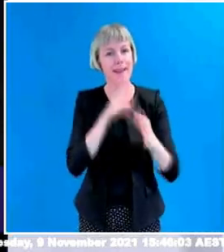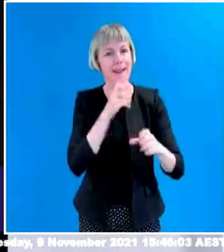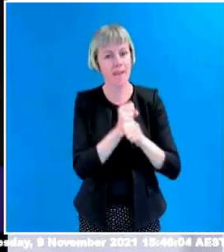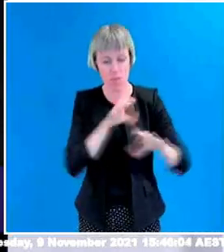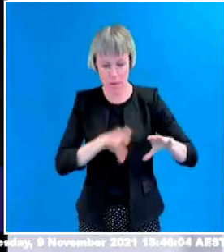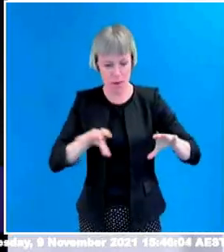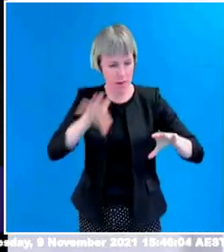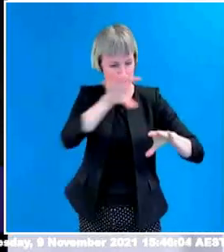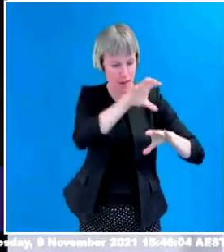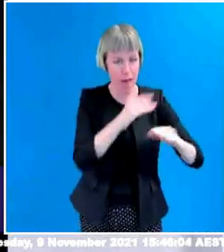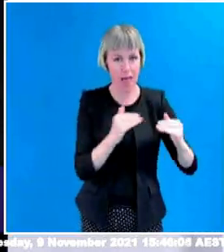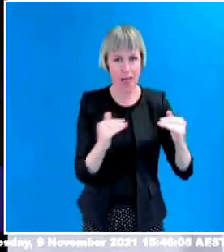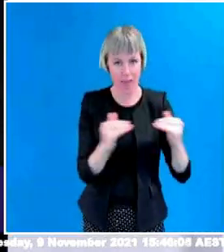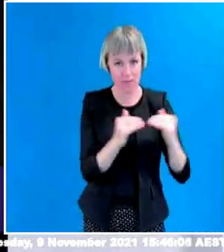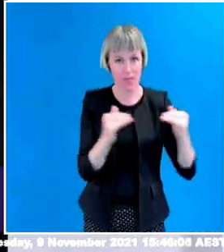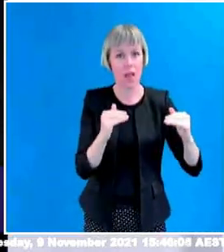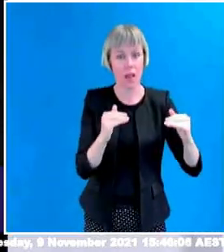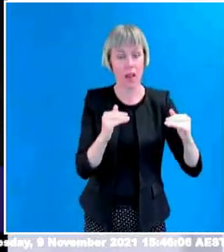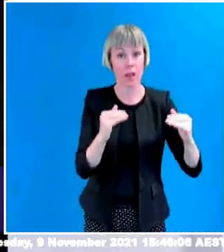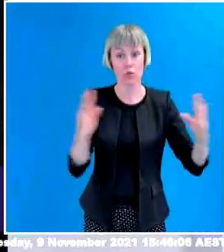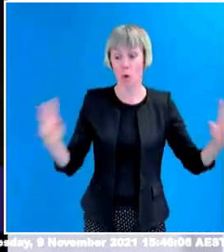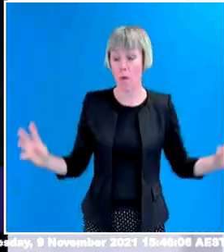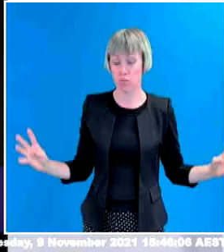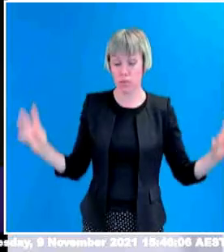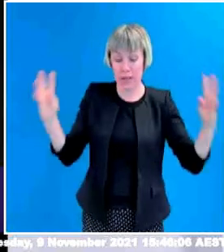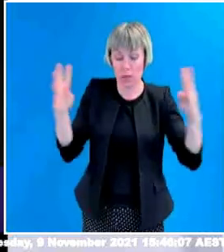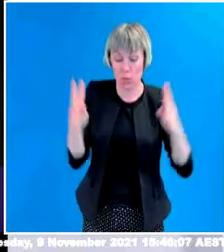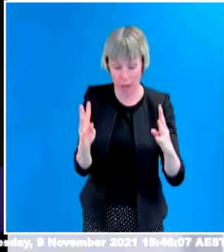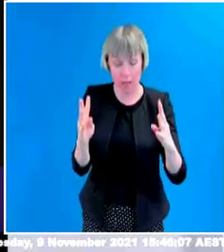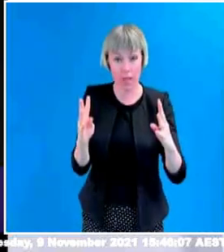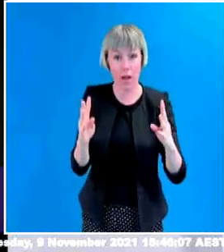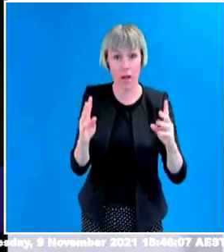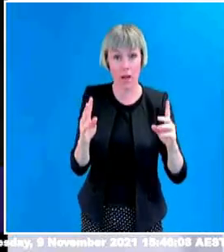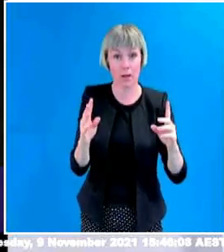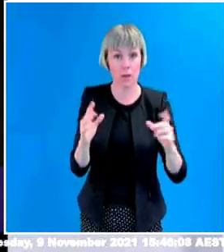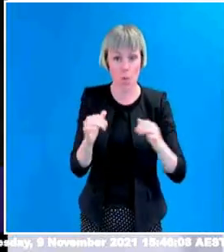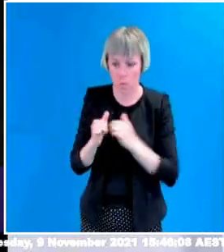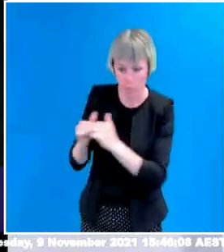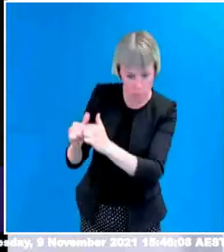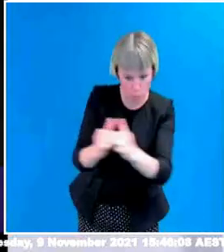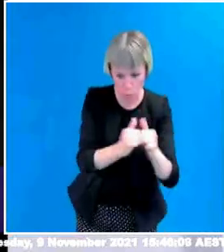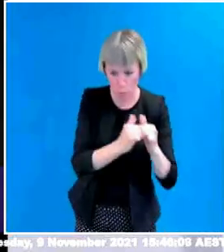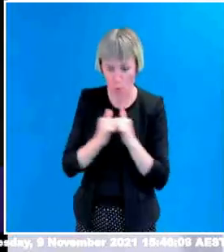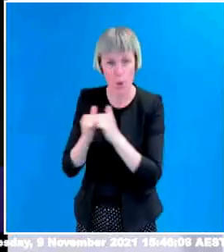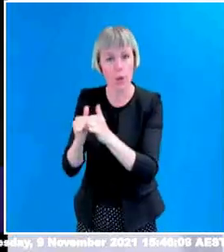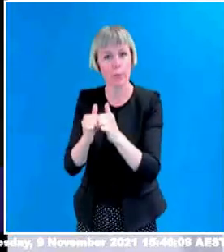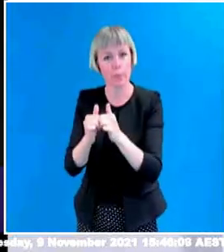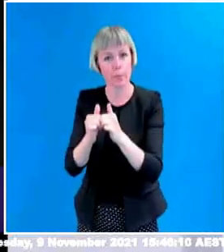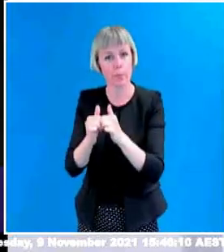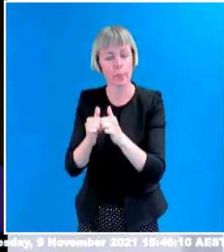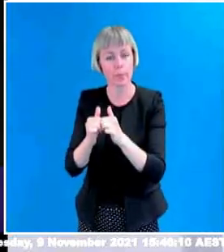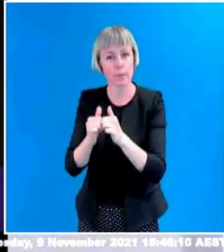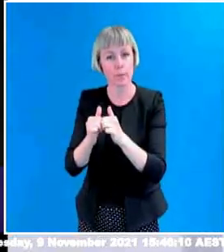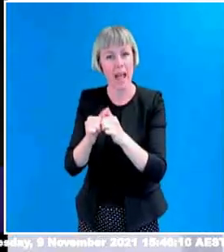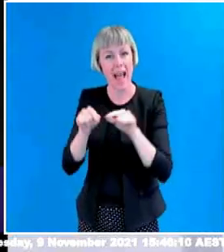legal, policy, practice level to be that point that has got ultimate